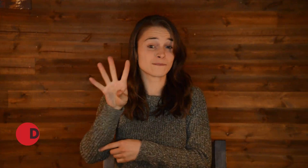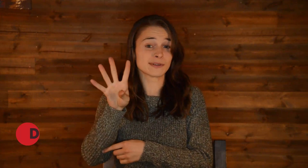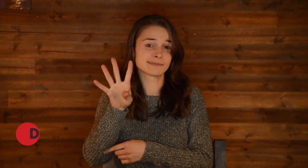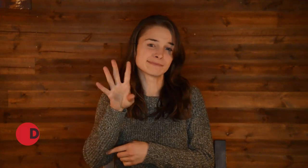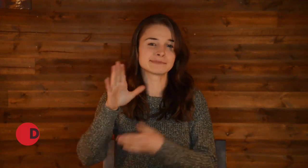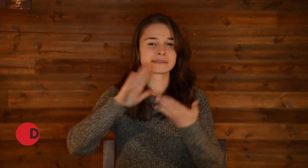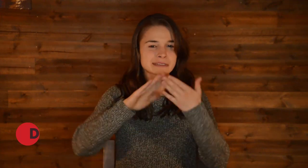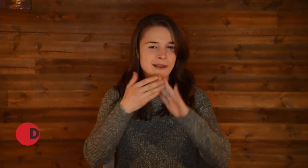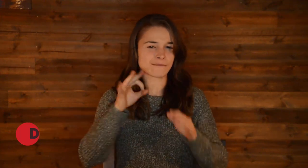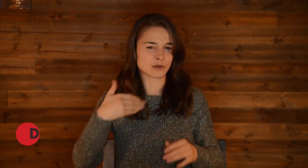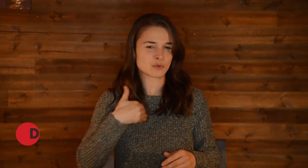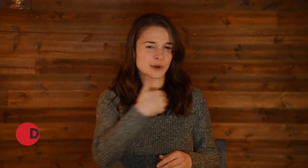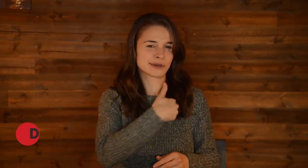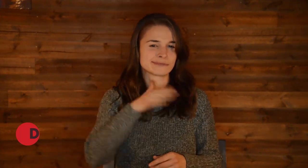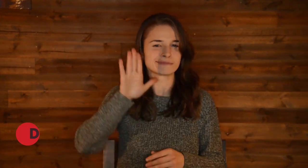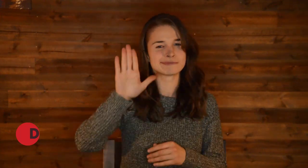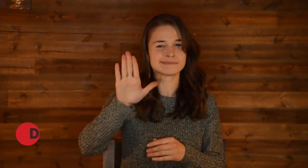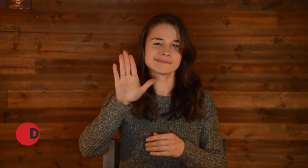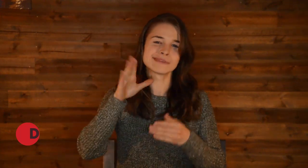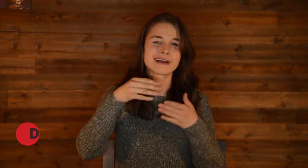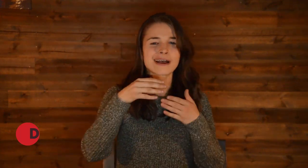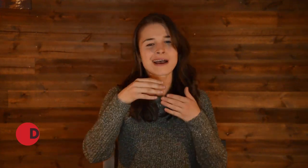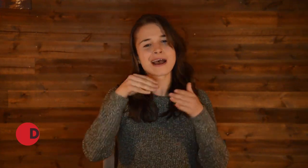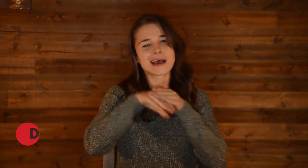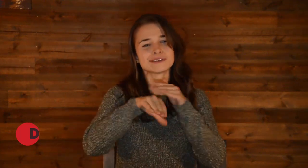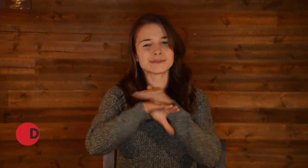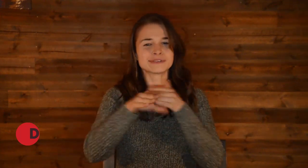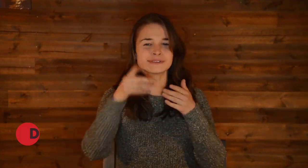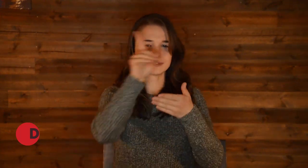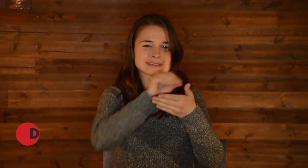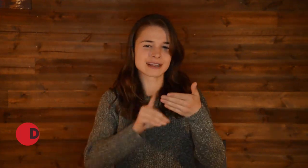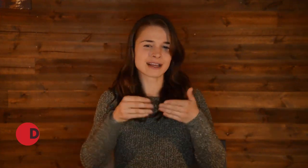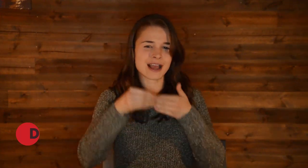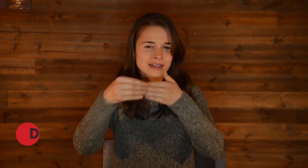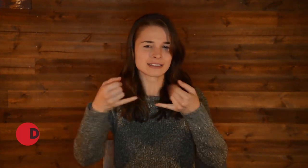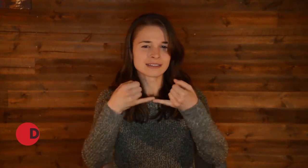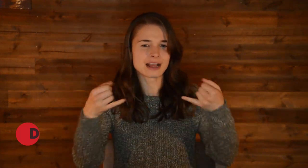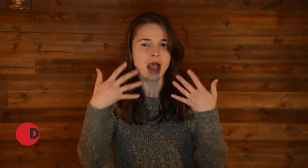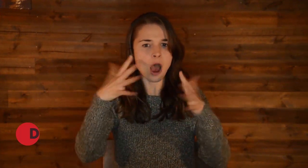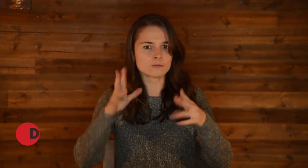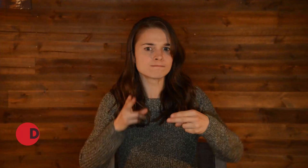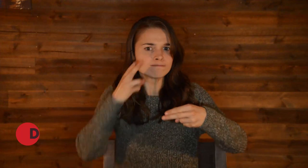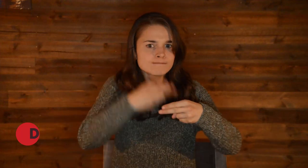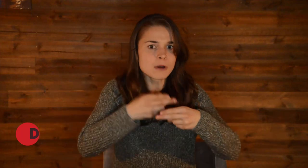Their 2004 City of Toronto Accessibility Design Guidelines also mention